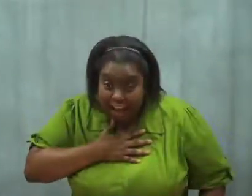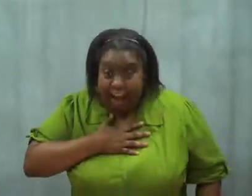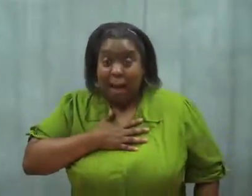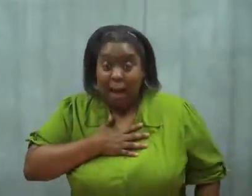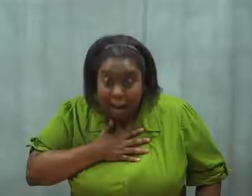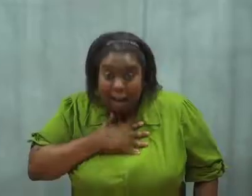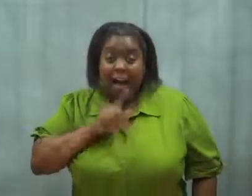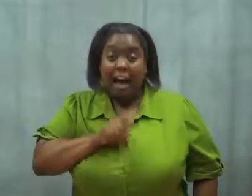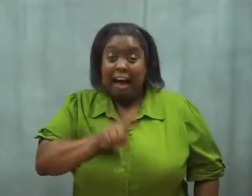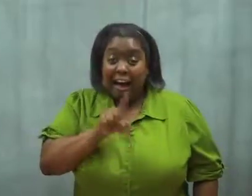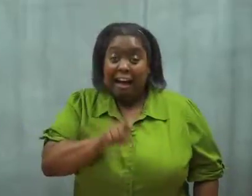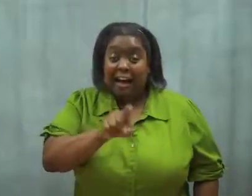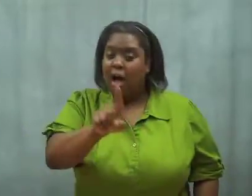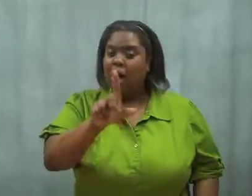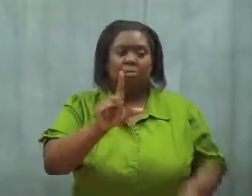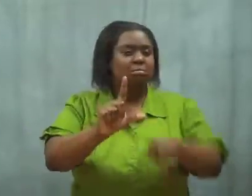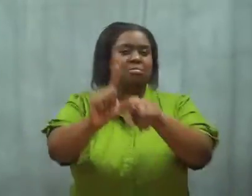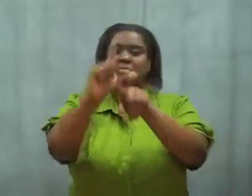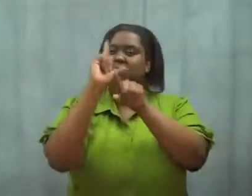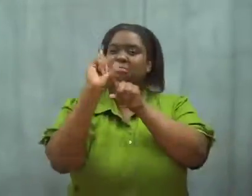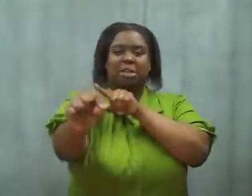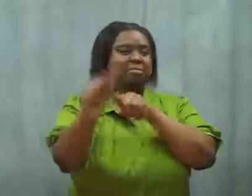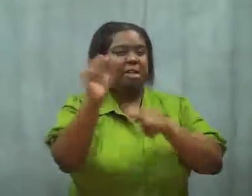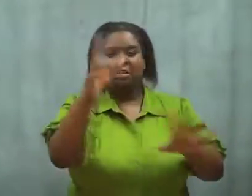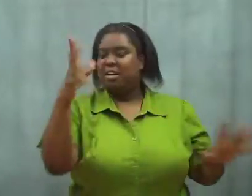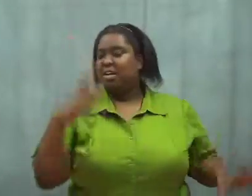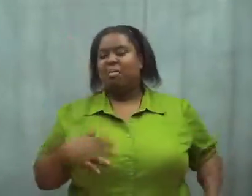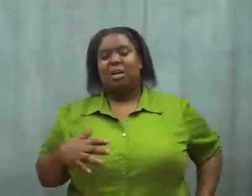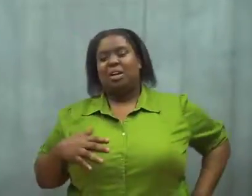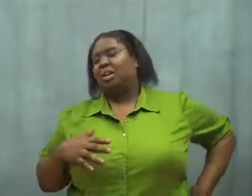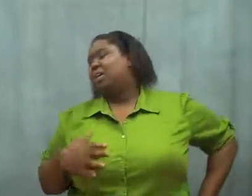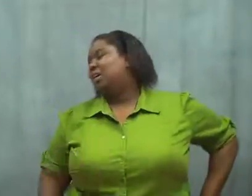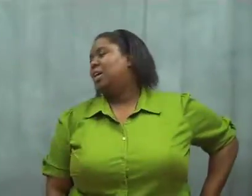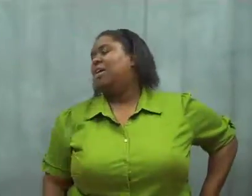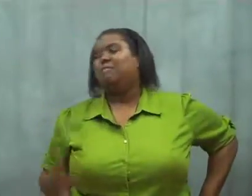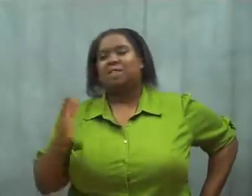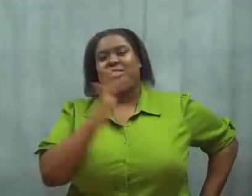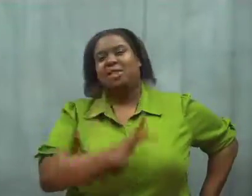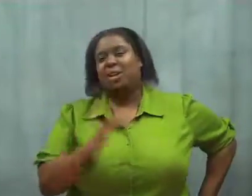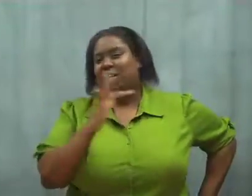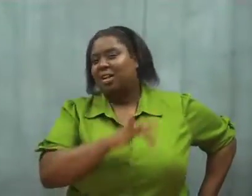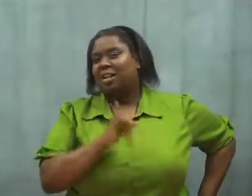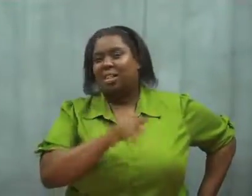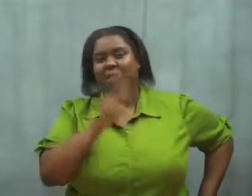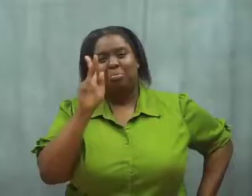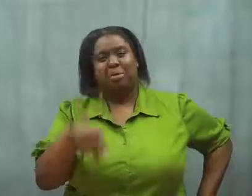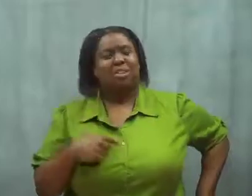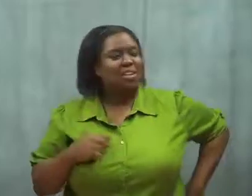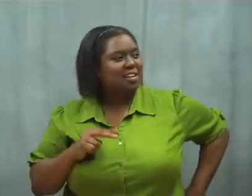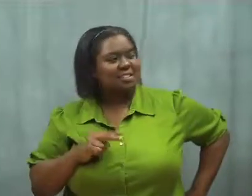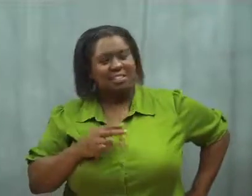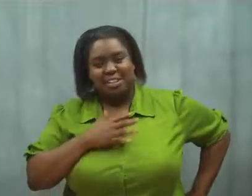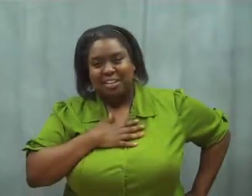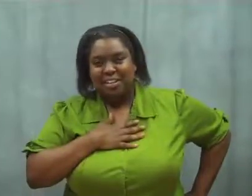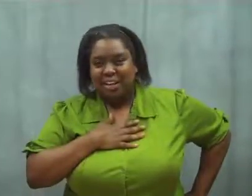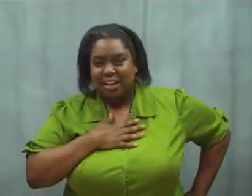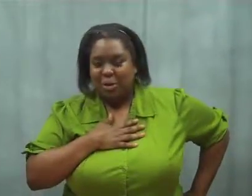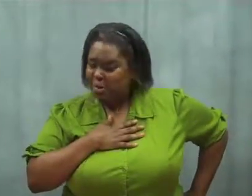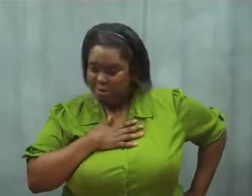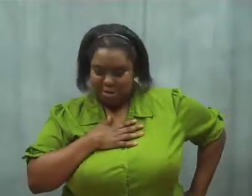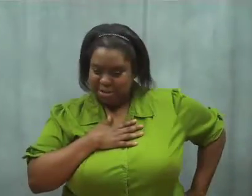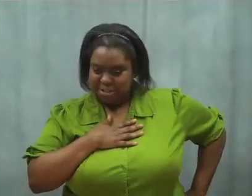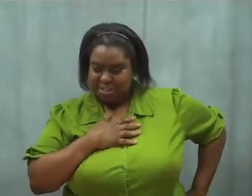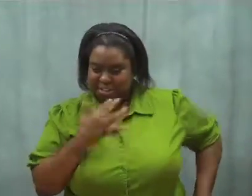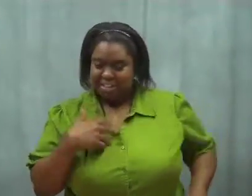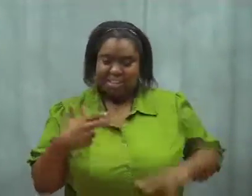I took off for the bathroom.